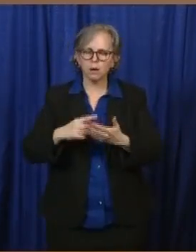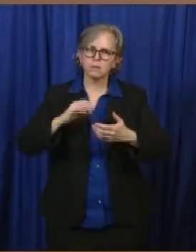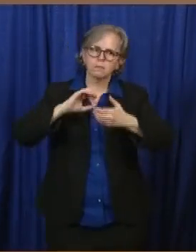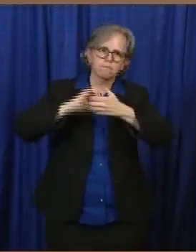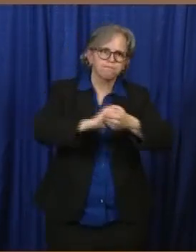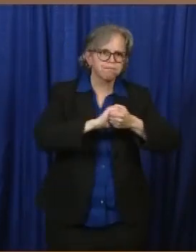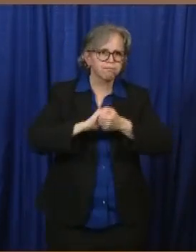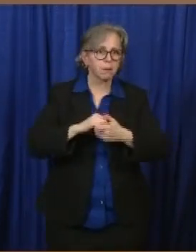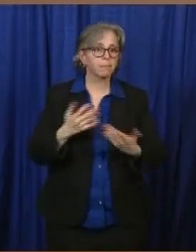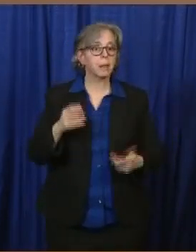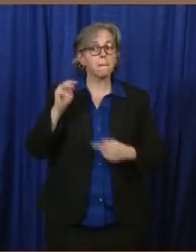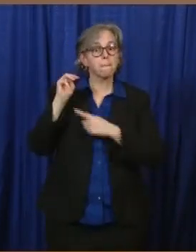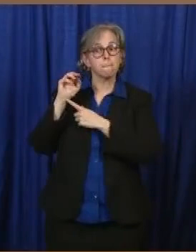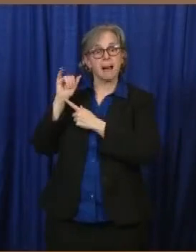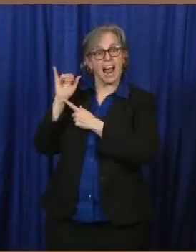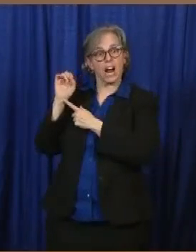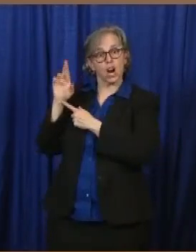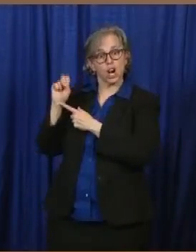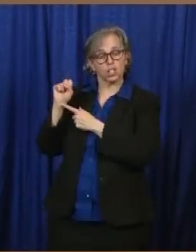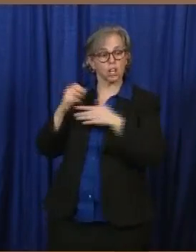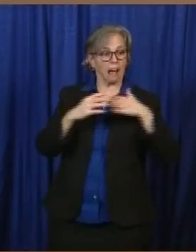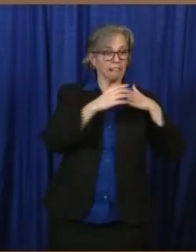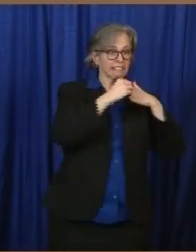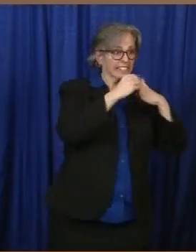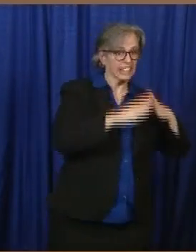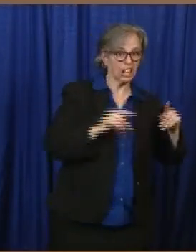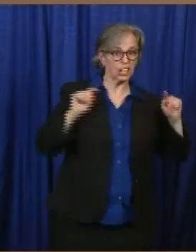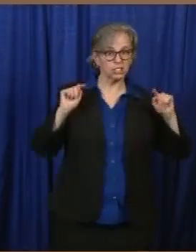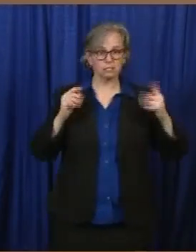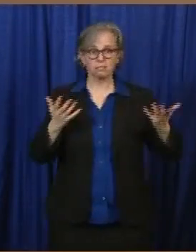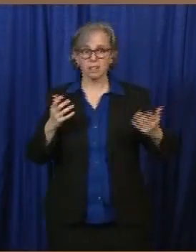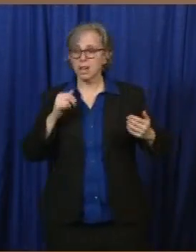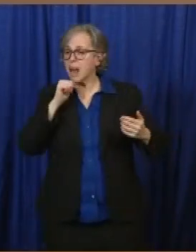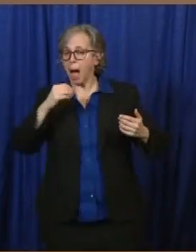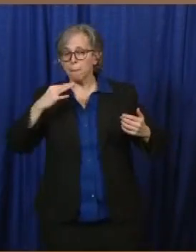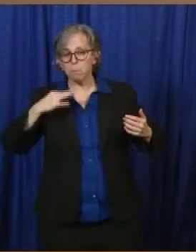DORMS. ALL OF THAT IS IN PROCESS. THAT IS WHAT WE ARE WORKING ON